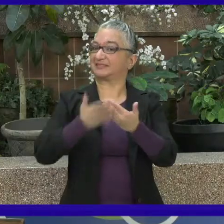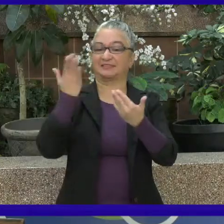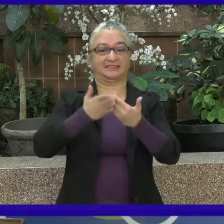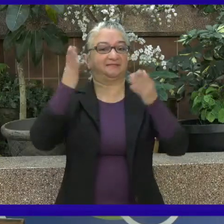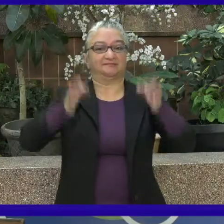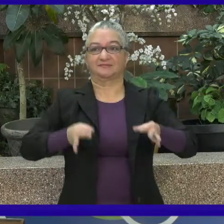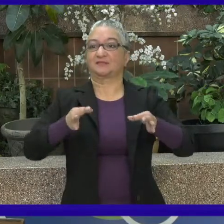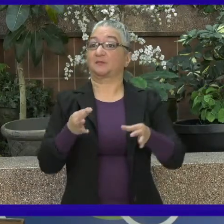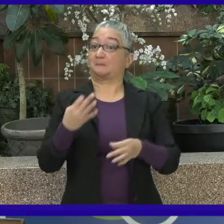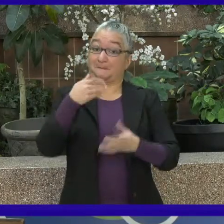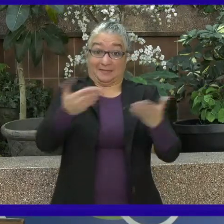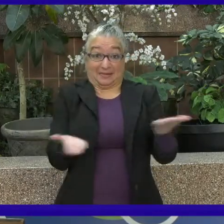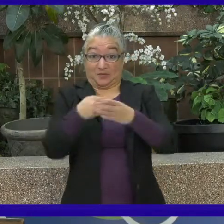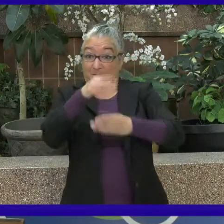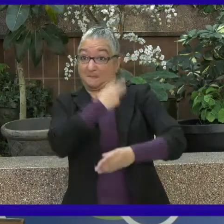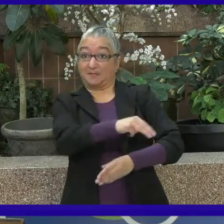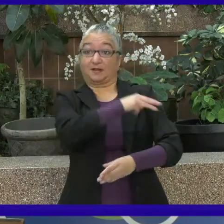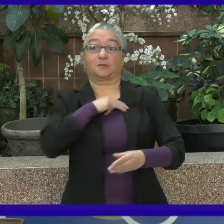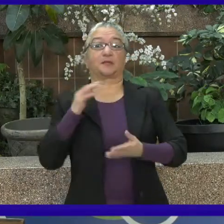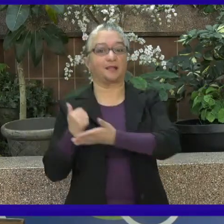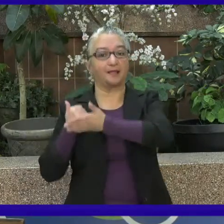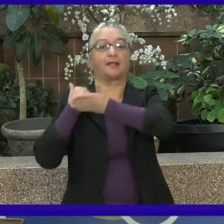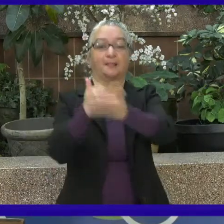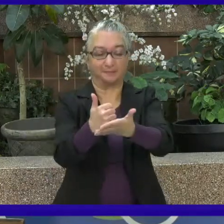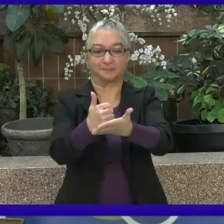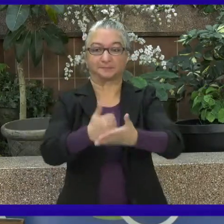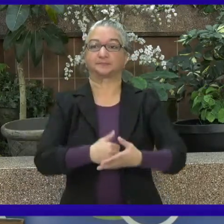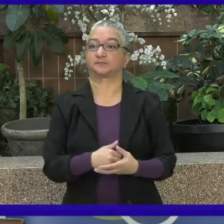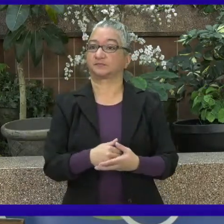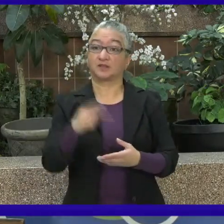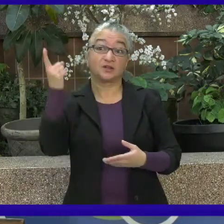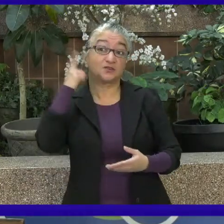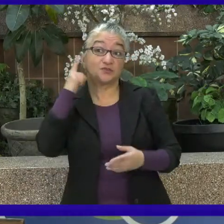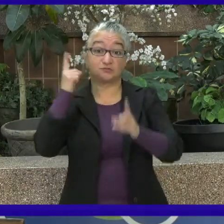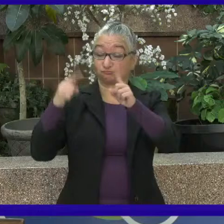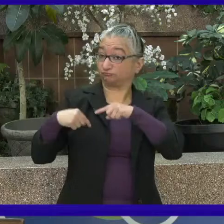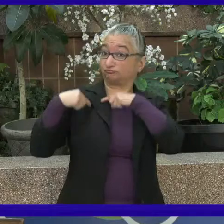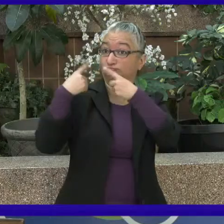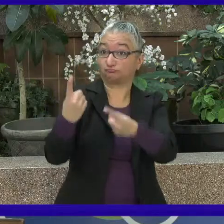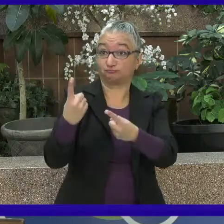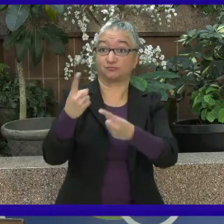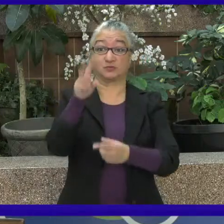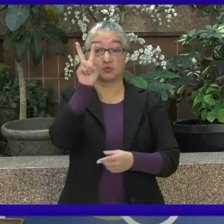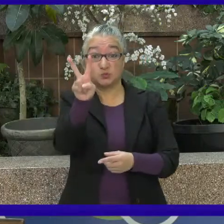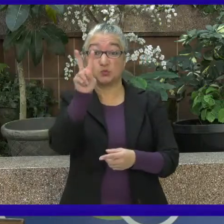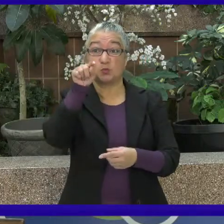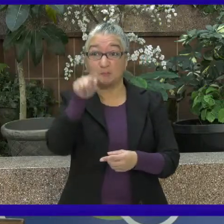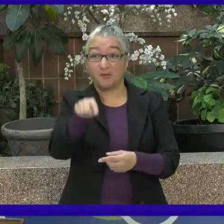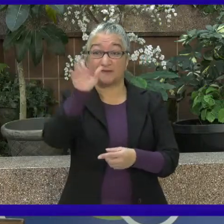and as we've heard we've had 2.5 million coveted vaccines and ministers in this province since that